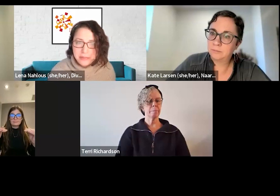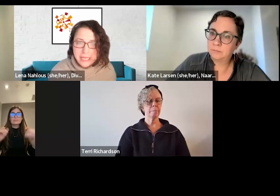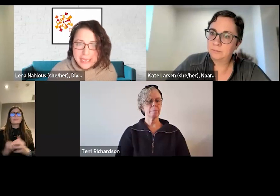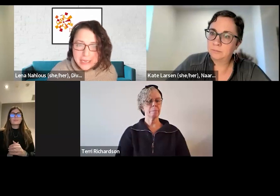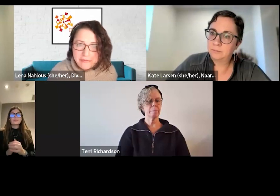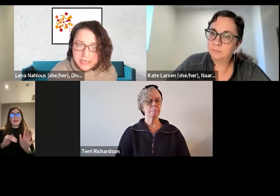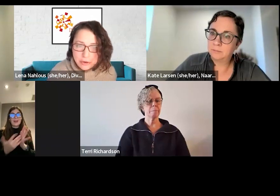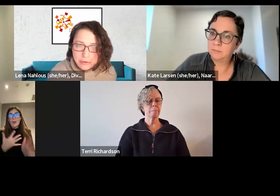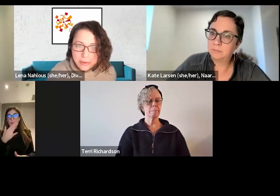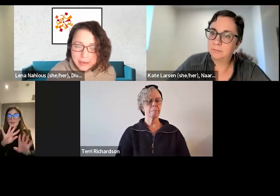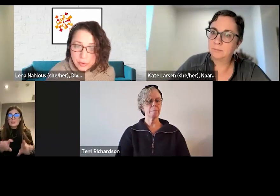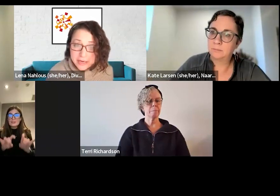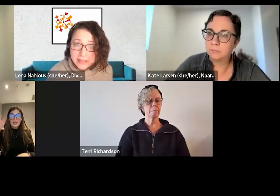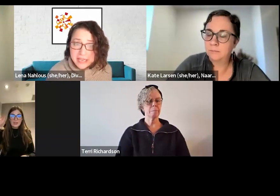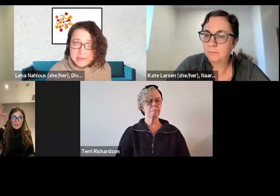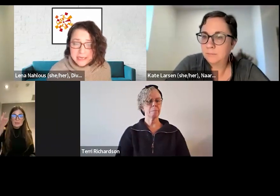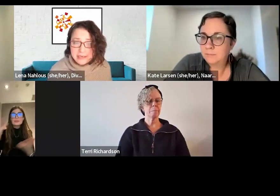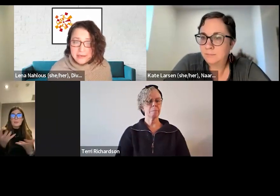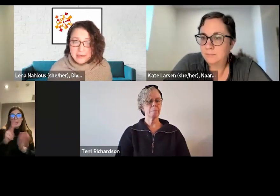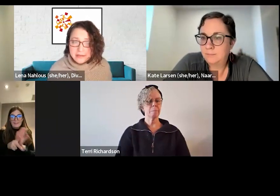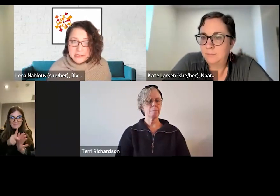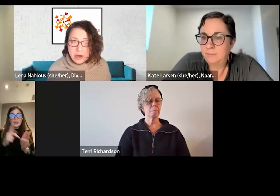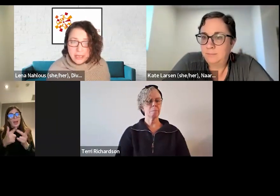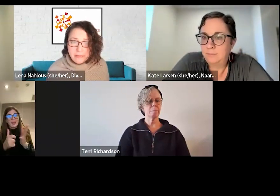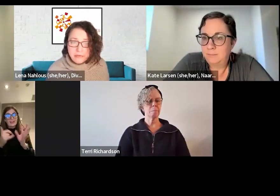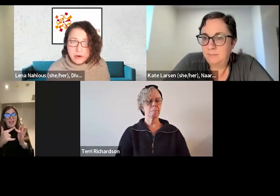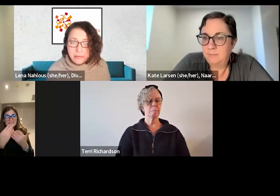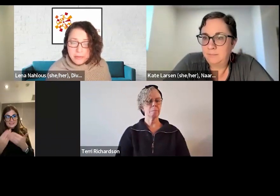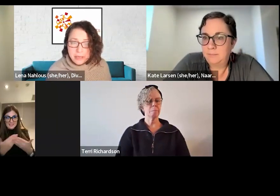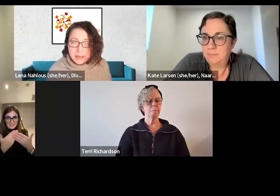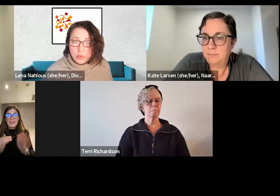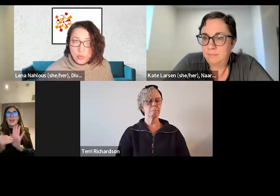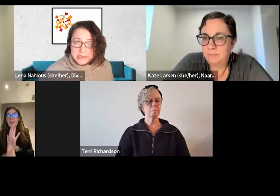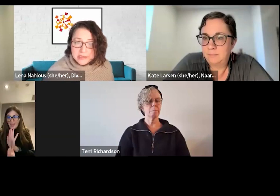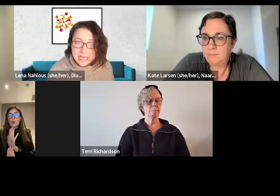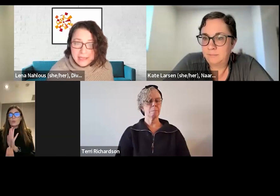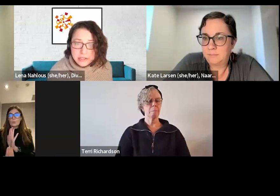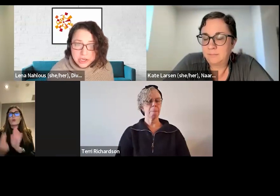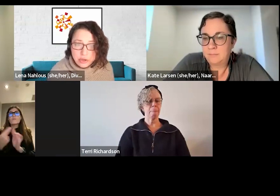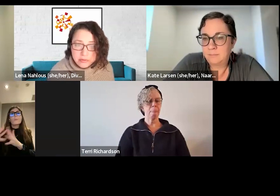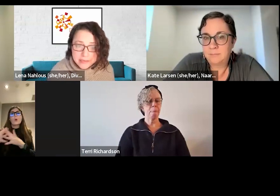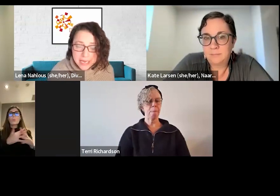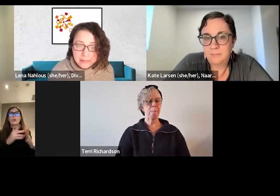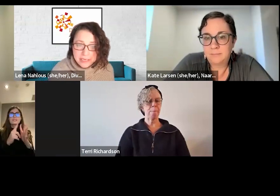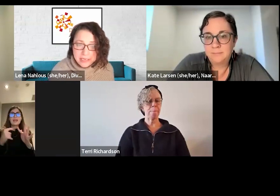to play a video, another case study, this time from Western Edge, a youth-based company in Melbourne.